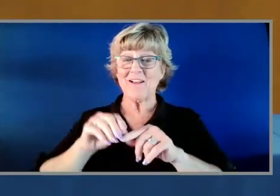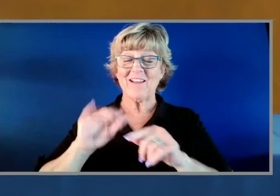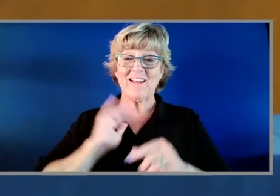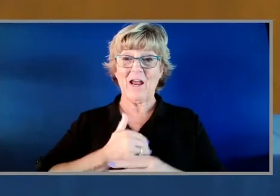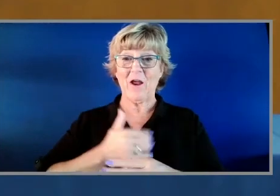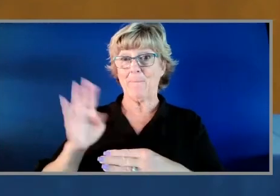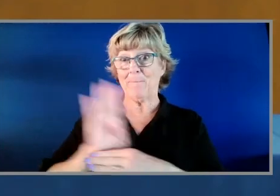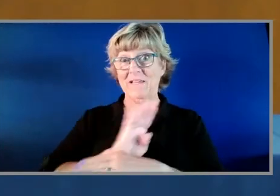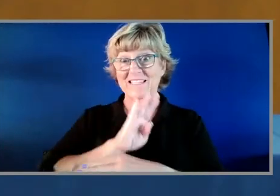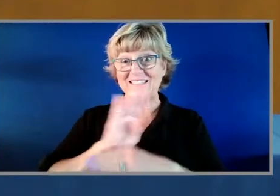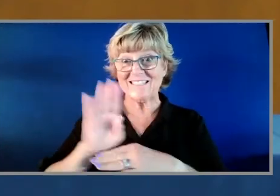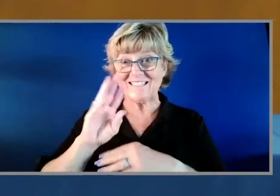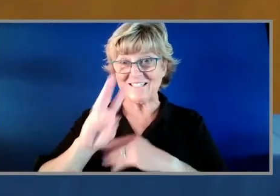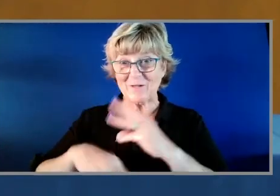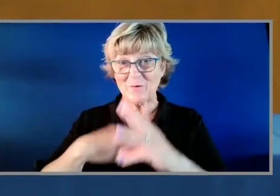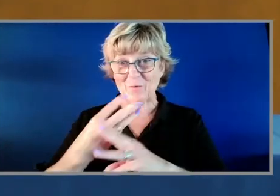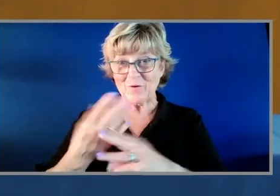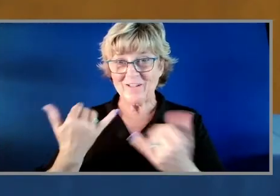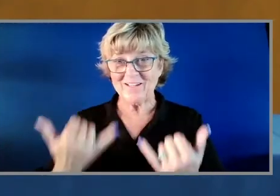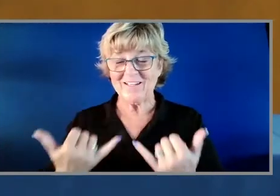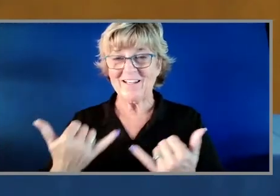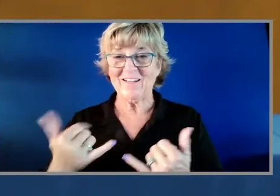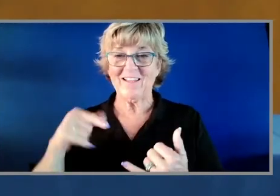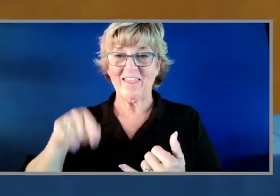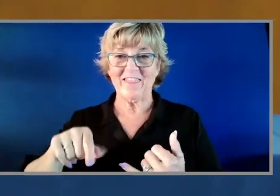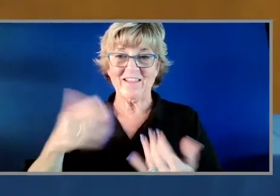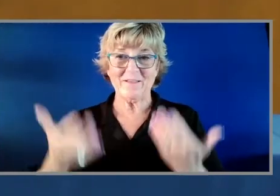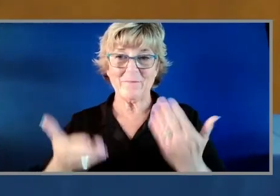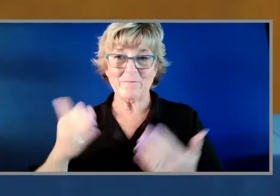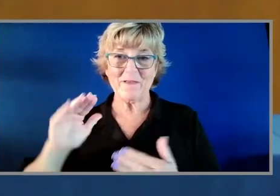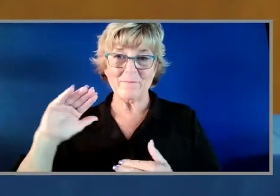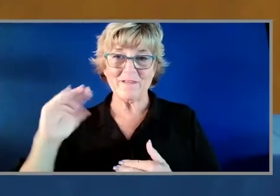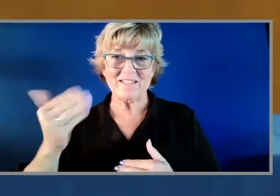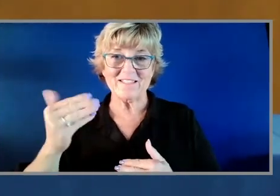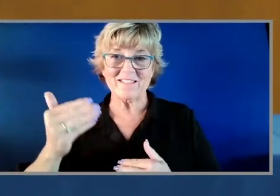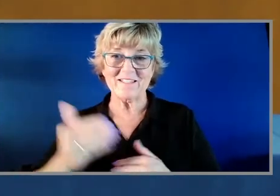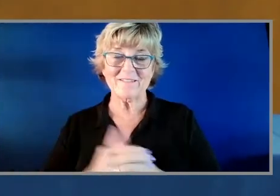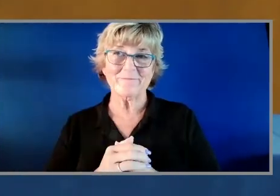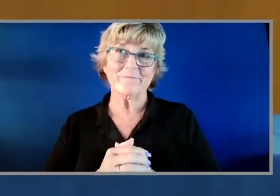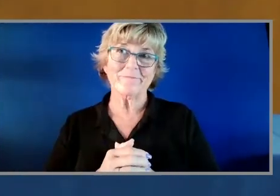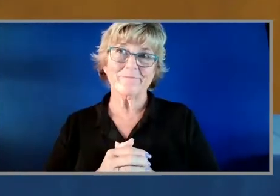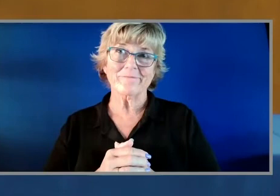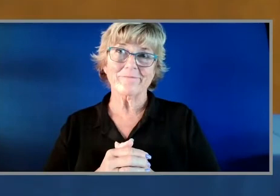Studio: scheme of things when all that goes on in people's lives and certainly in our busy world you know, this may seem,